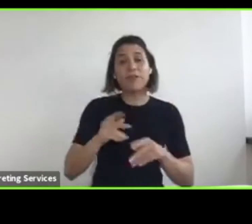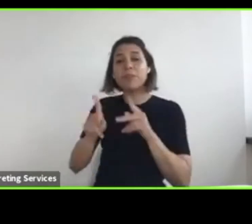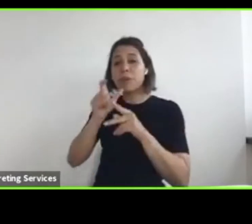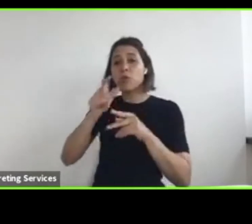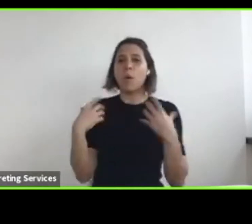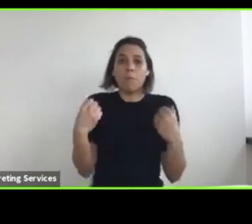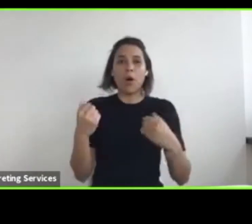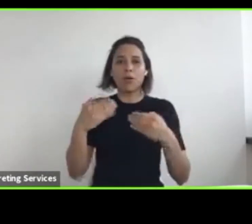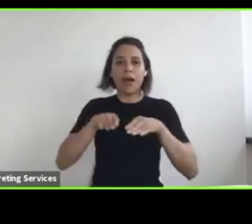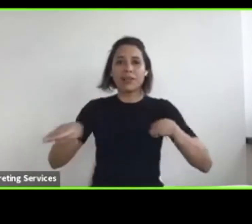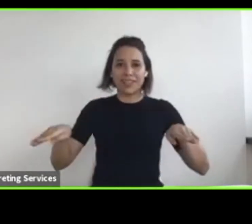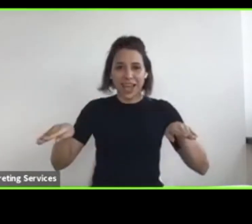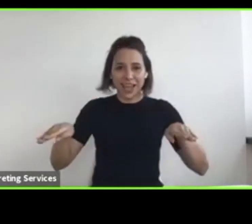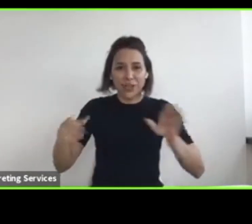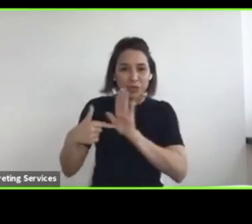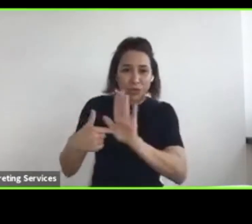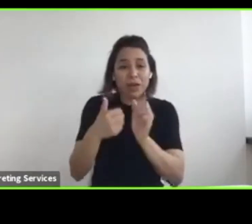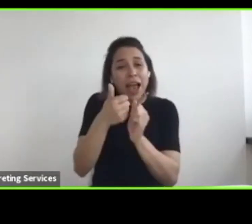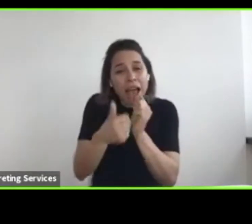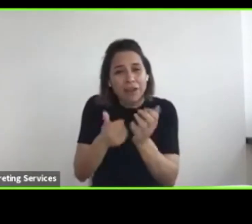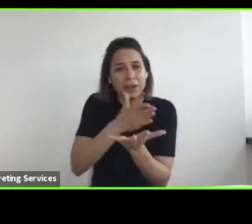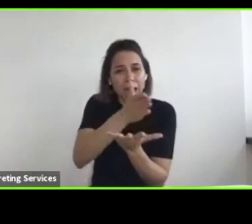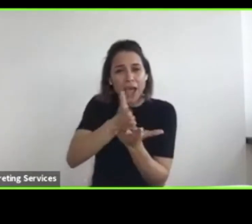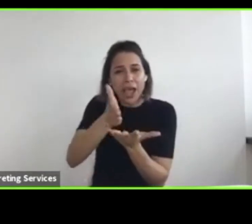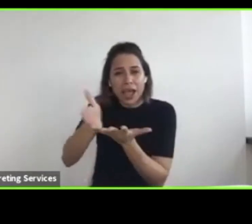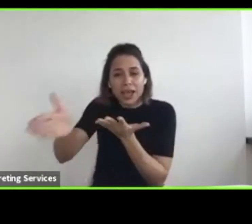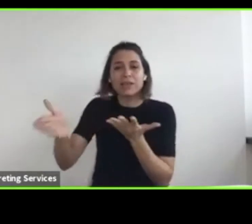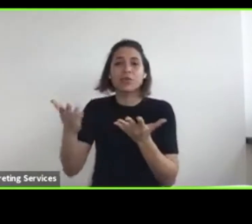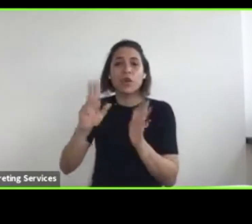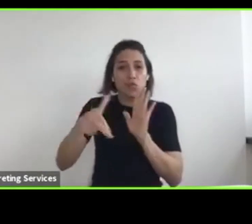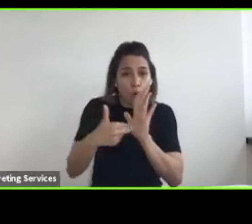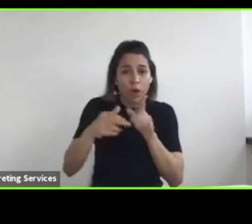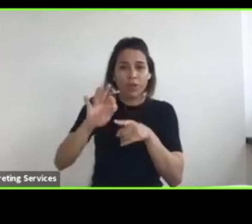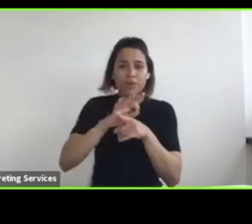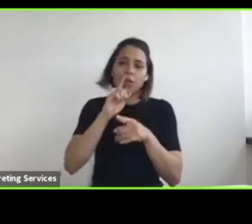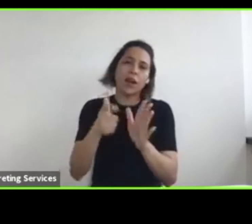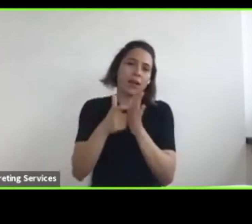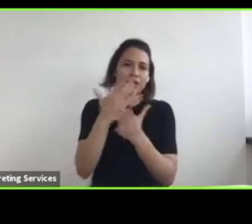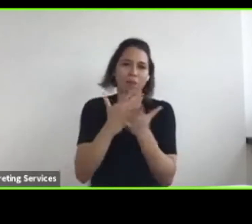EVERY PERSON, SPACE, ROLE AND FUNCTION, ARE NECESSARY PARTS OF A WHOLE. DANCE/NYC